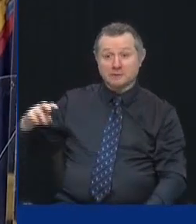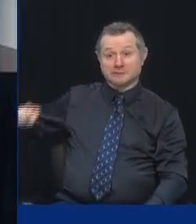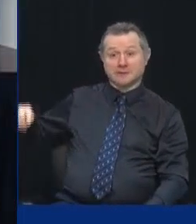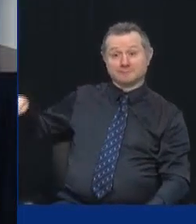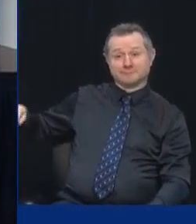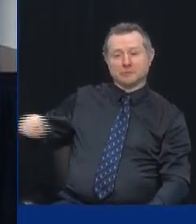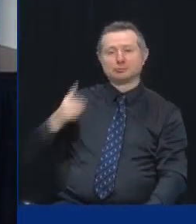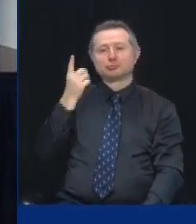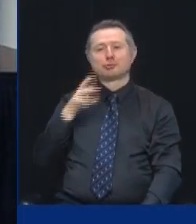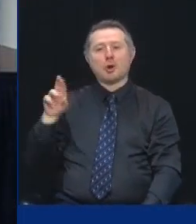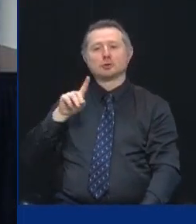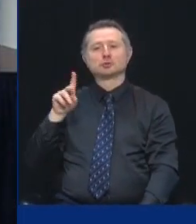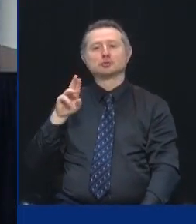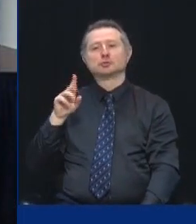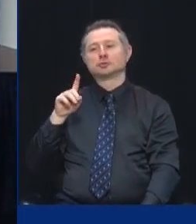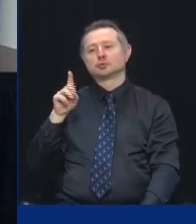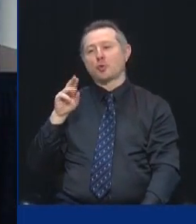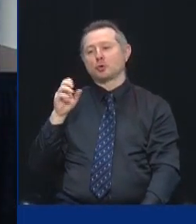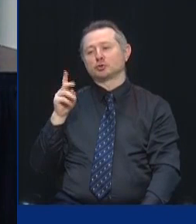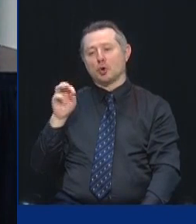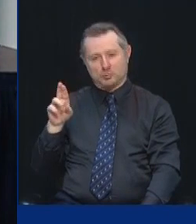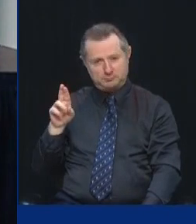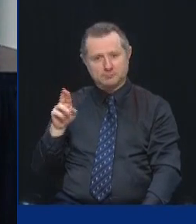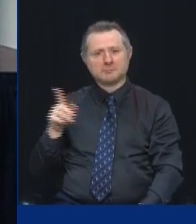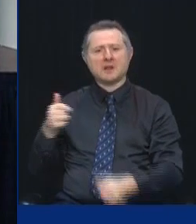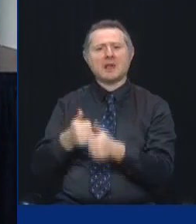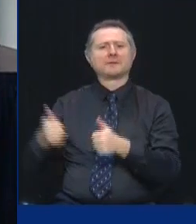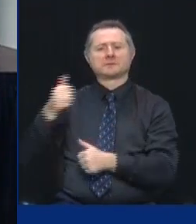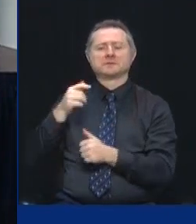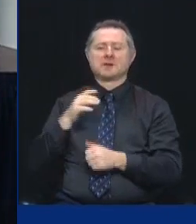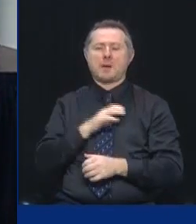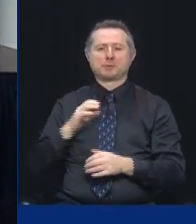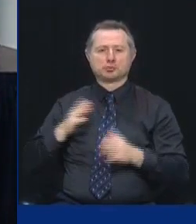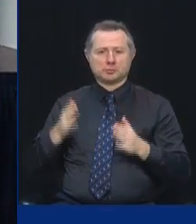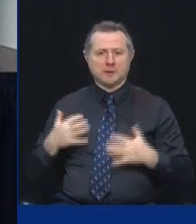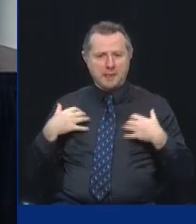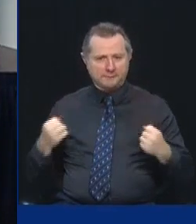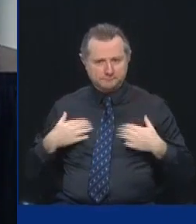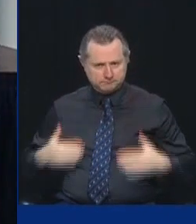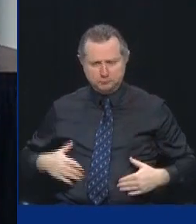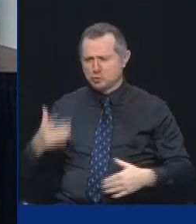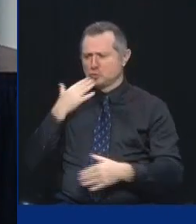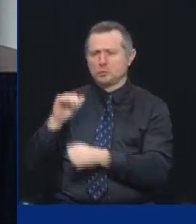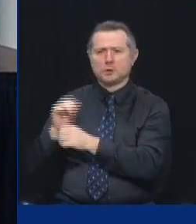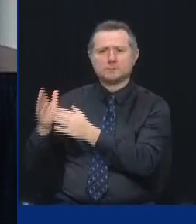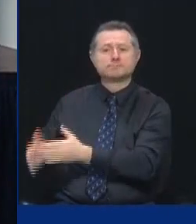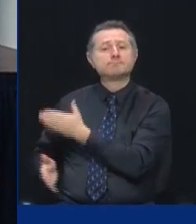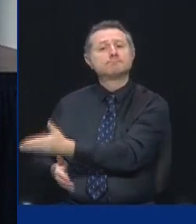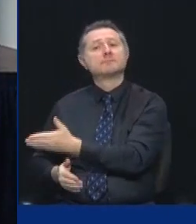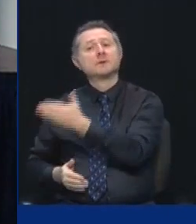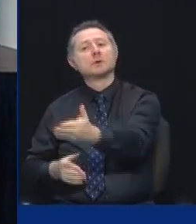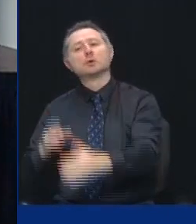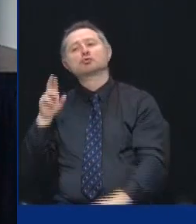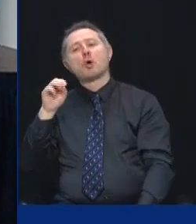GOOD MORNING, MR. SIFF. GOOD TO SEE YOU, PETE, JULIETTE, ZACH.